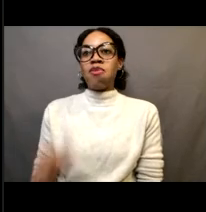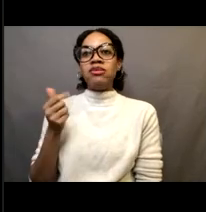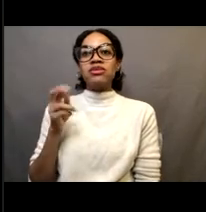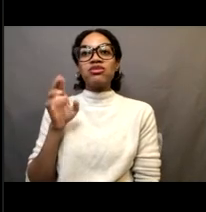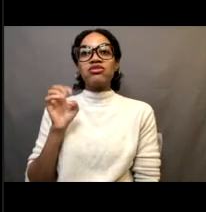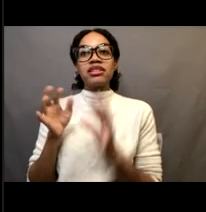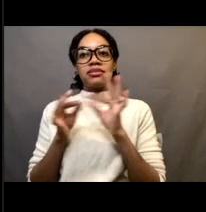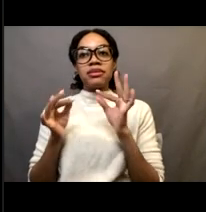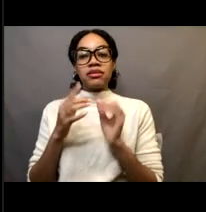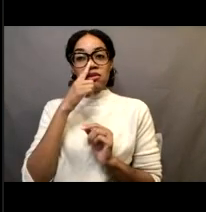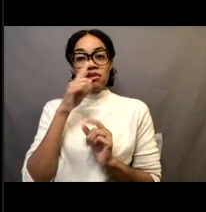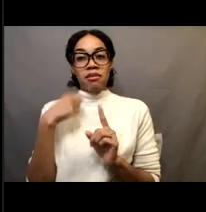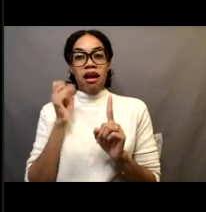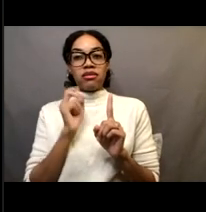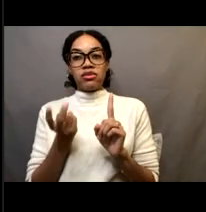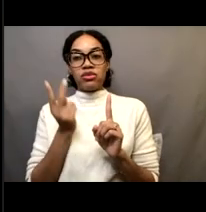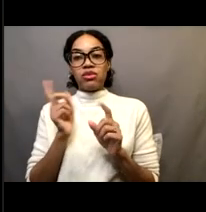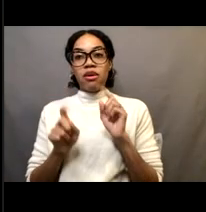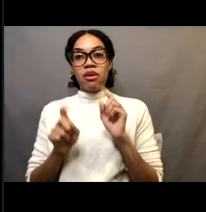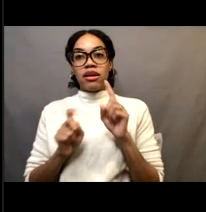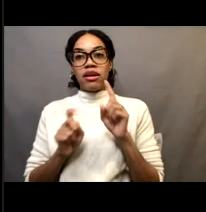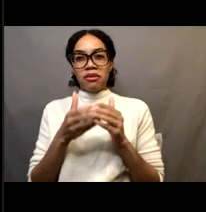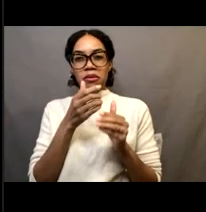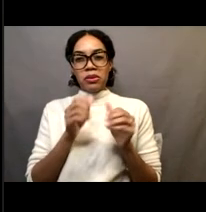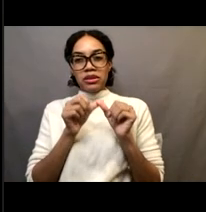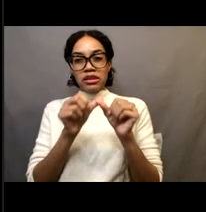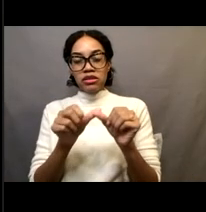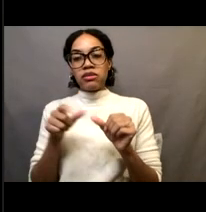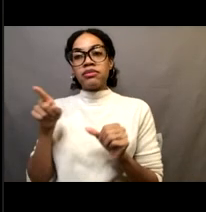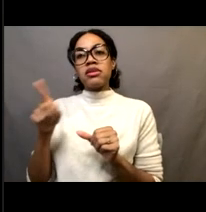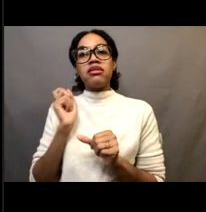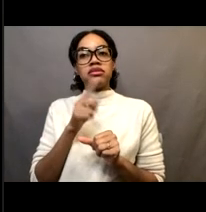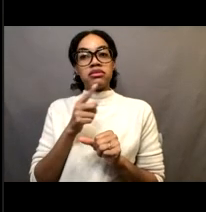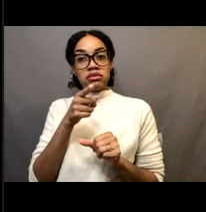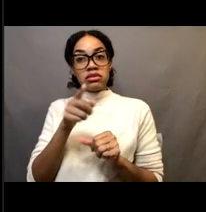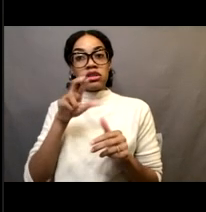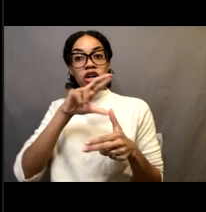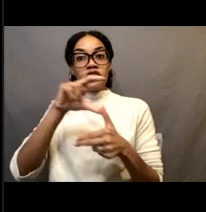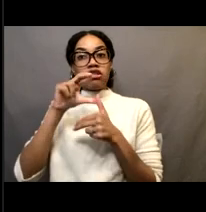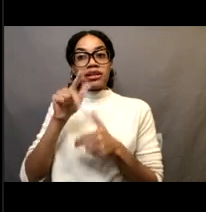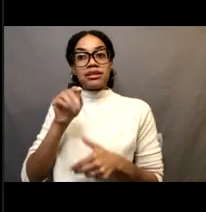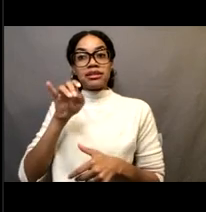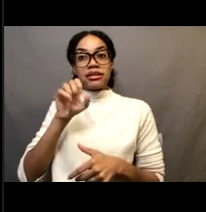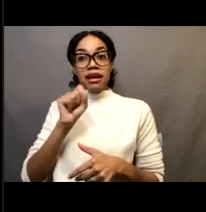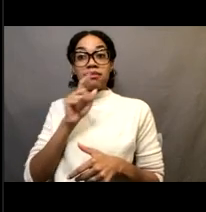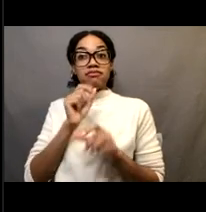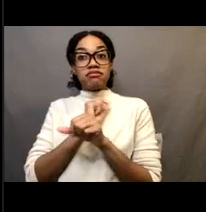if those hurricane clips work for tornadoes as well? Do you know? So,